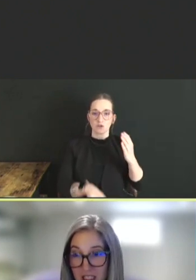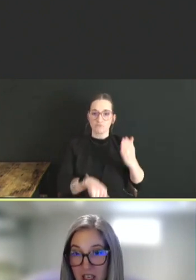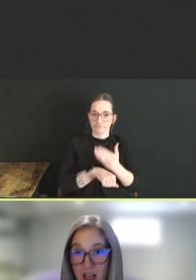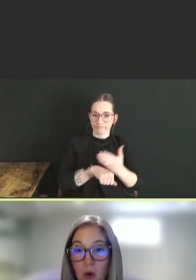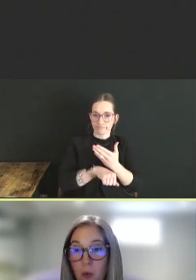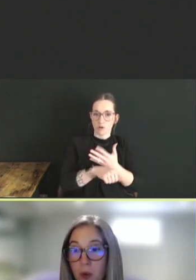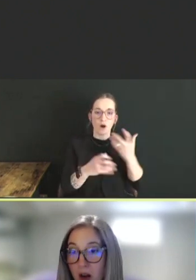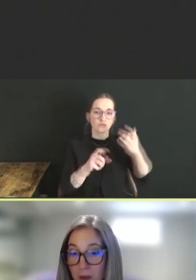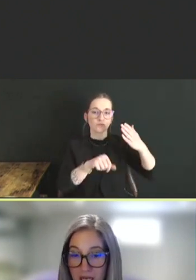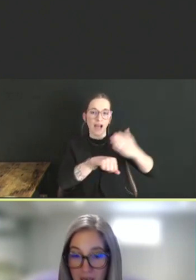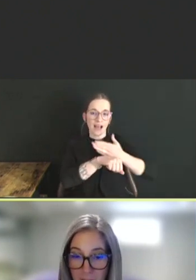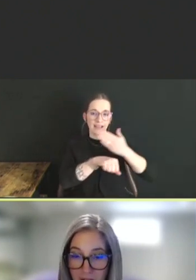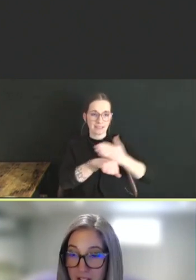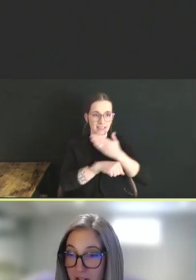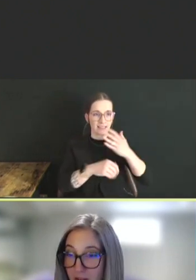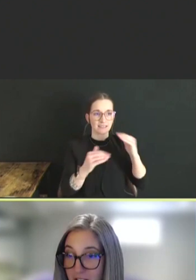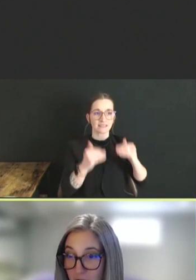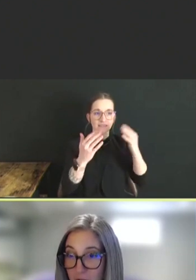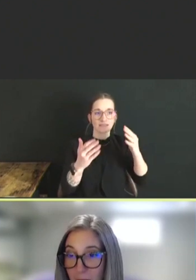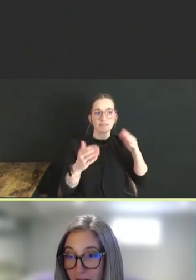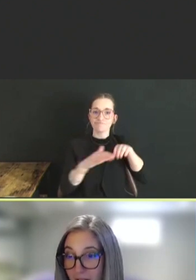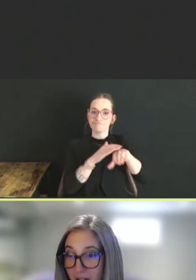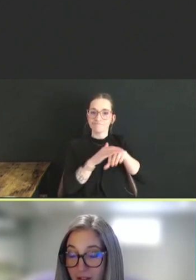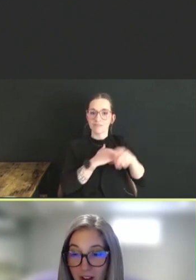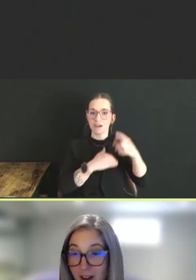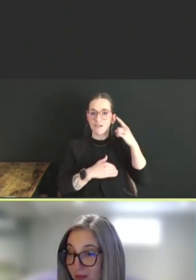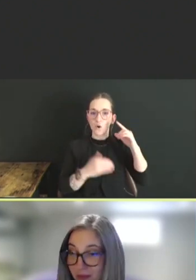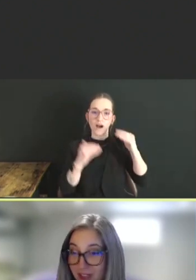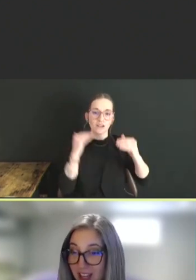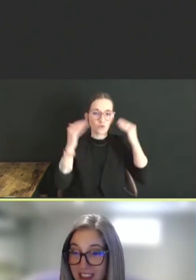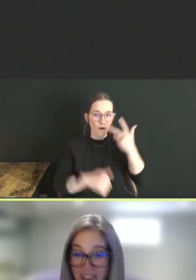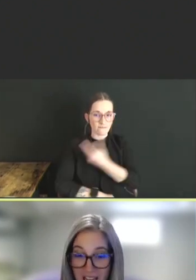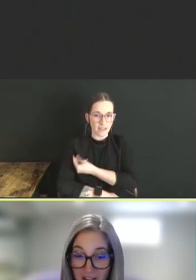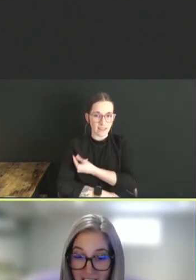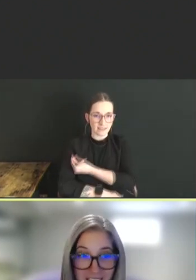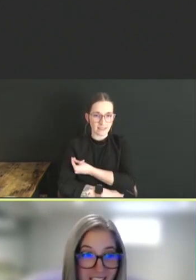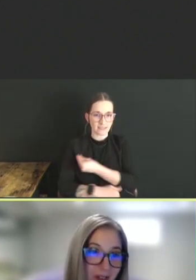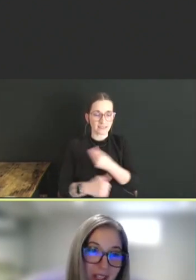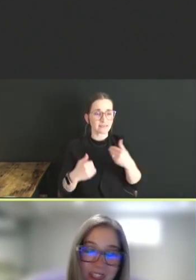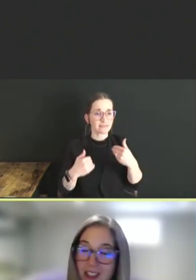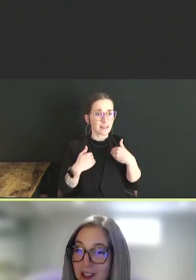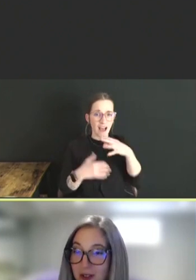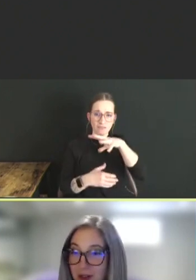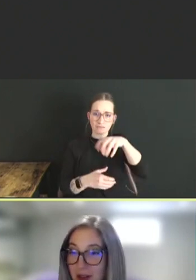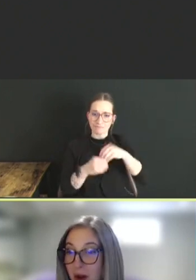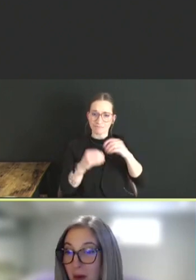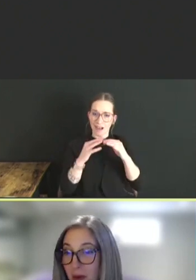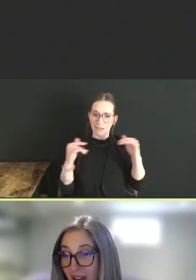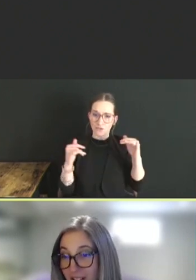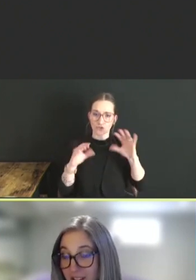We are made up of a diverse group of vaccine advocates and we include providers, whether